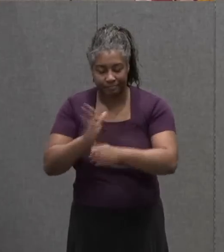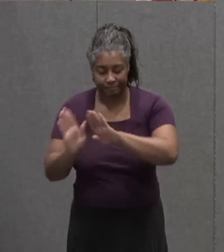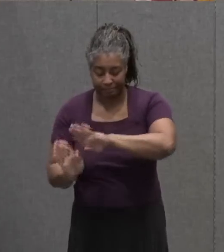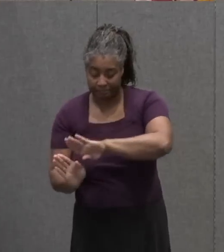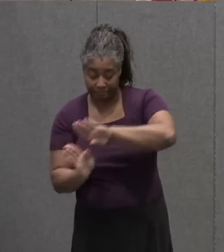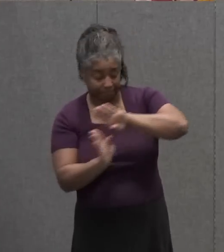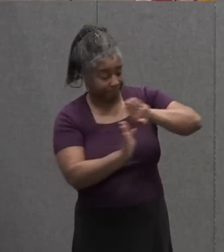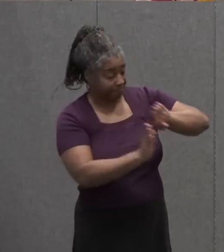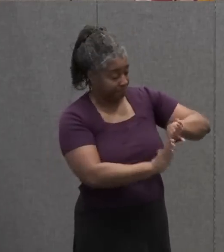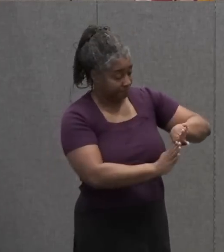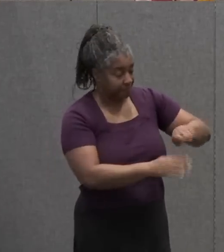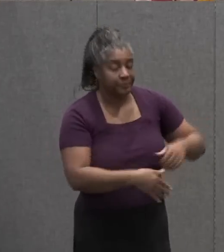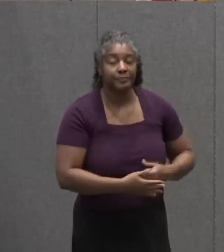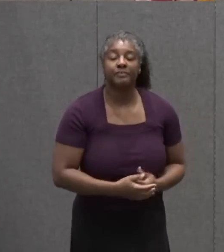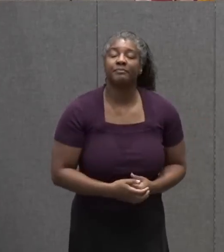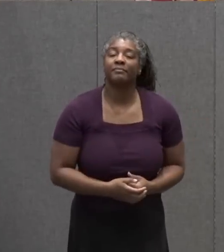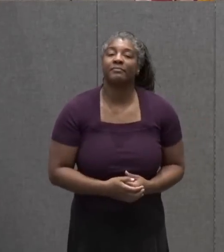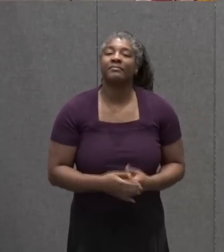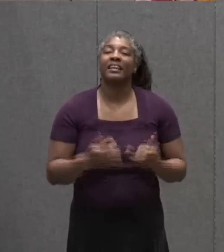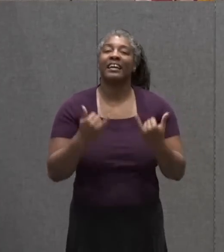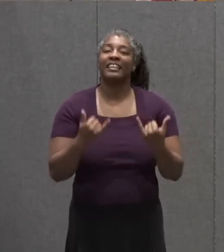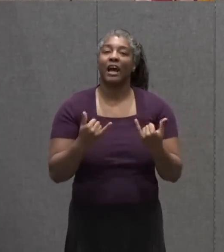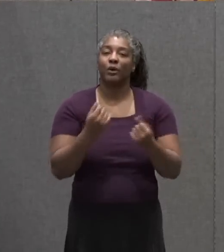So let me get my picture cards ready.